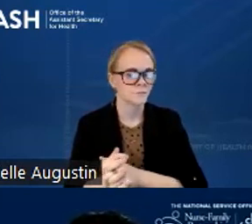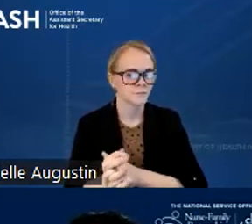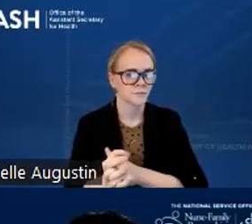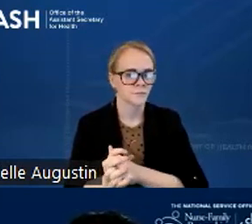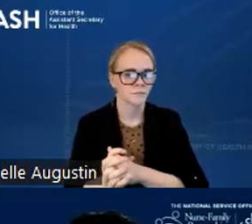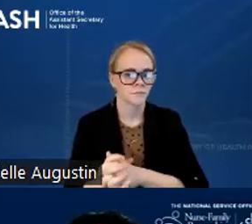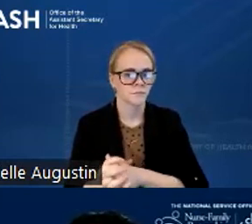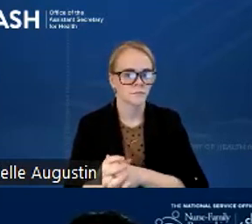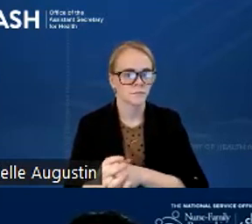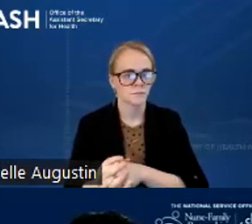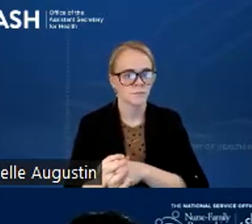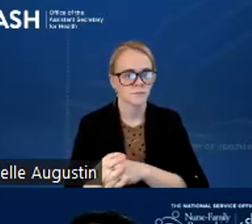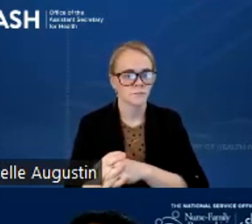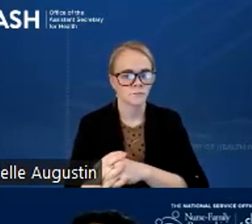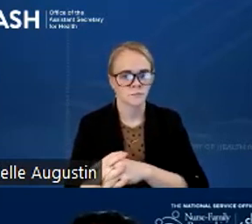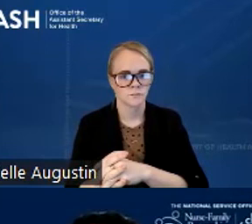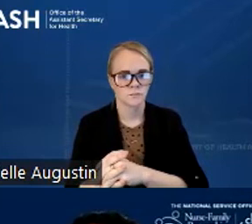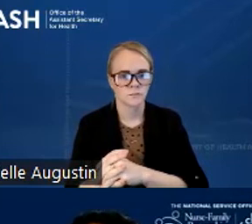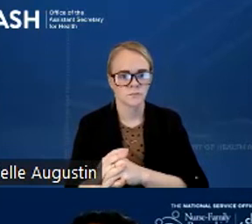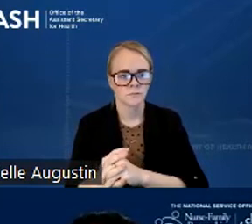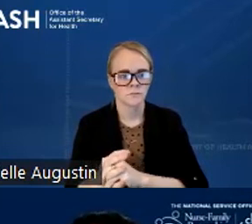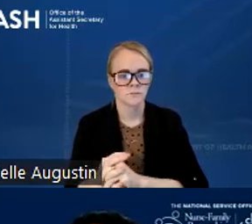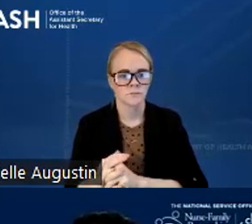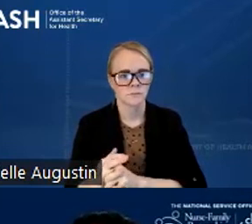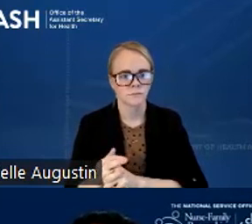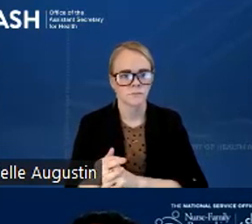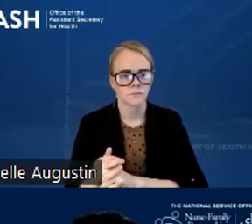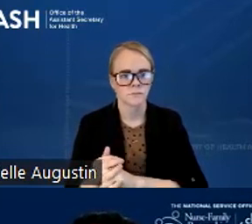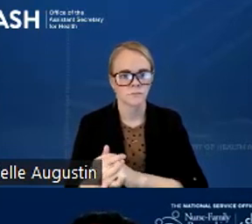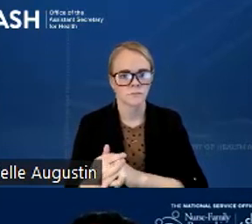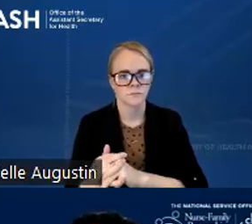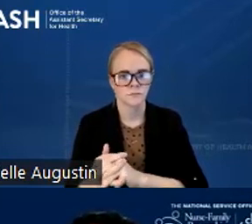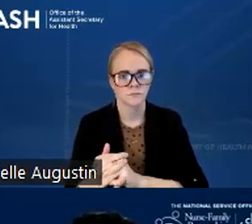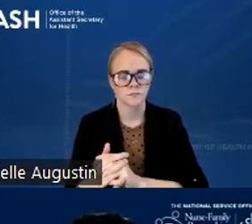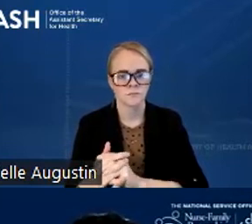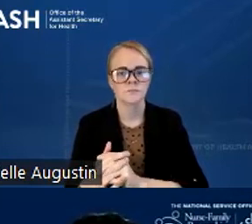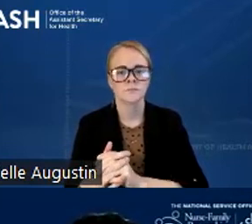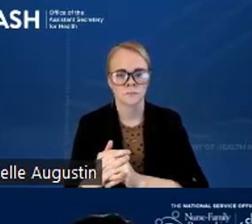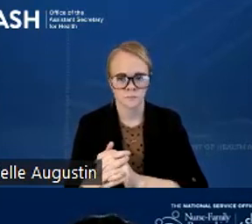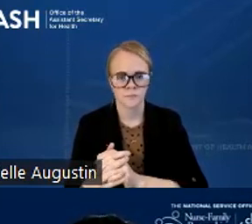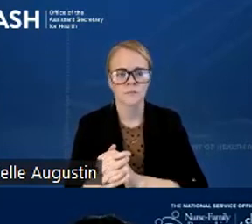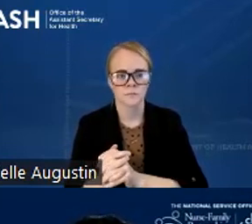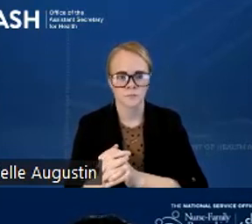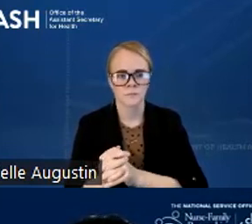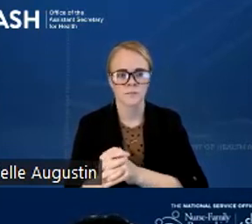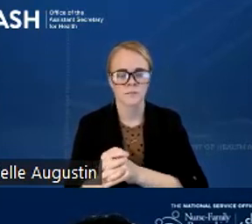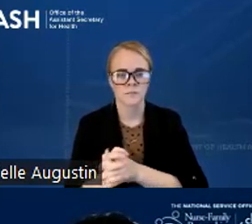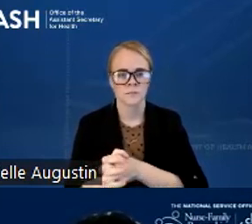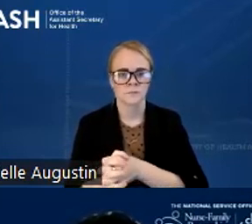from us as weight management is important for hypopressure control. Not everybody,